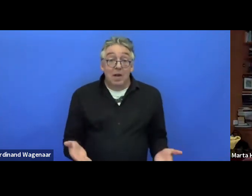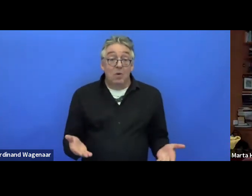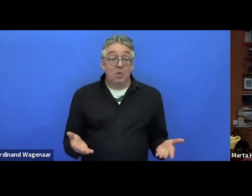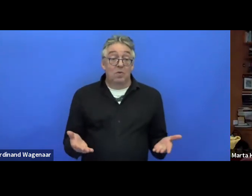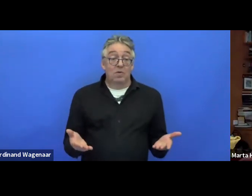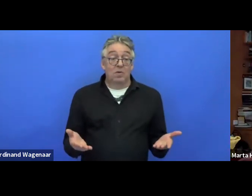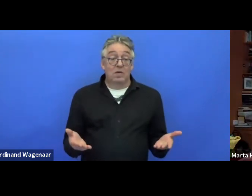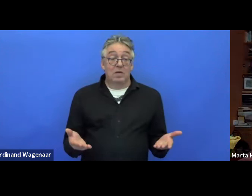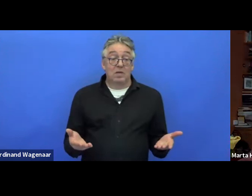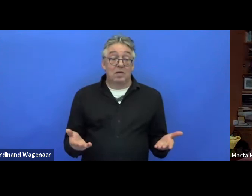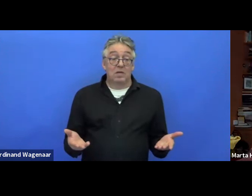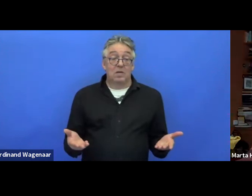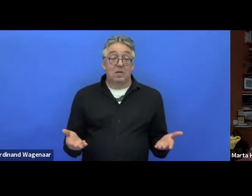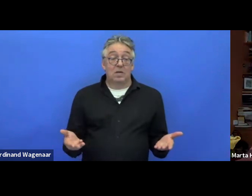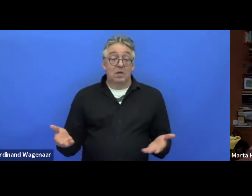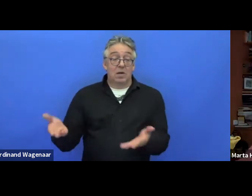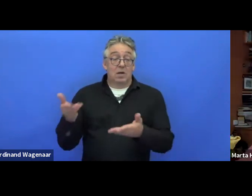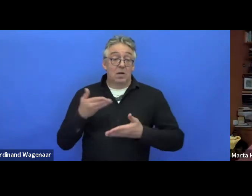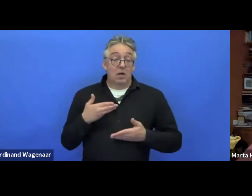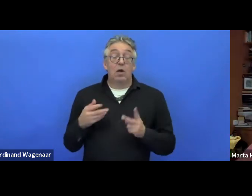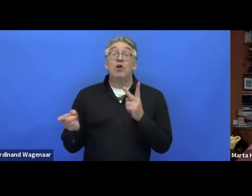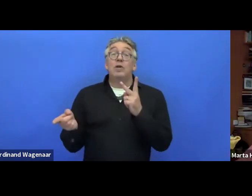who was also national Ombudsman in Ireland.